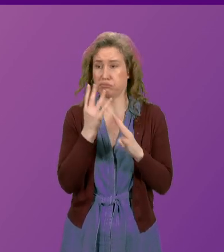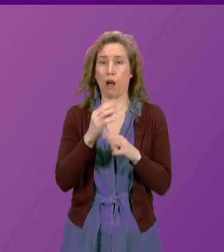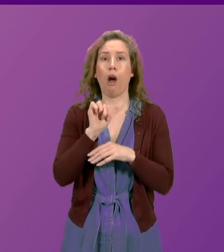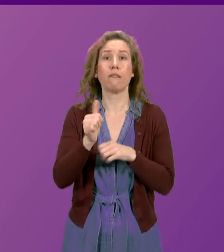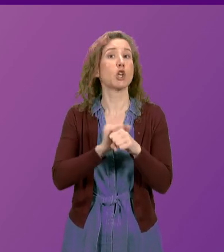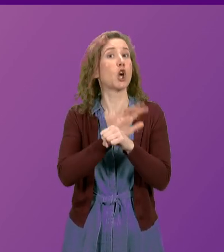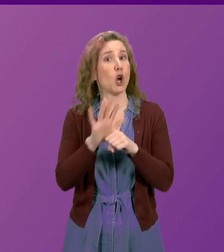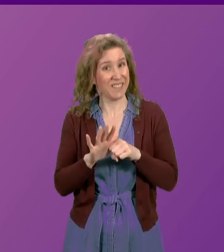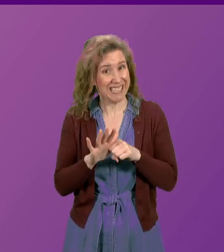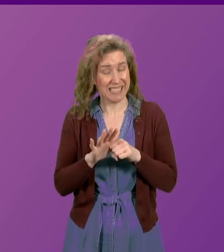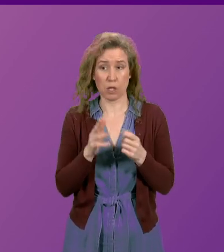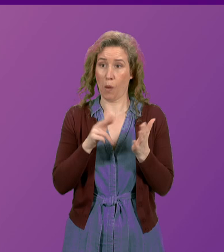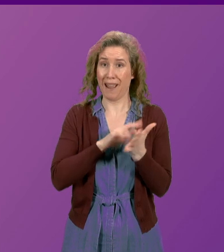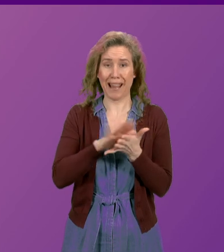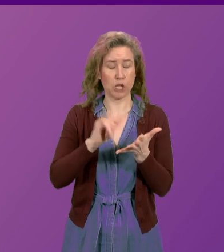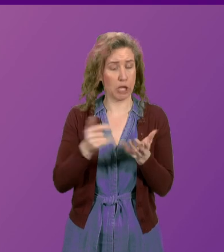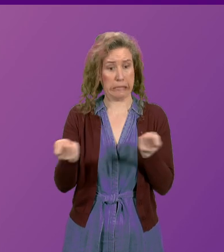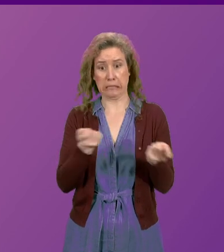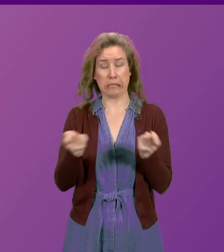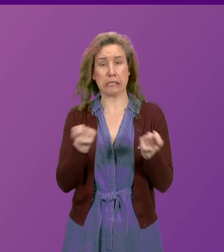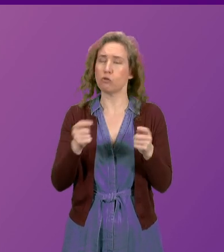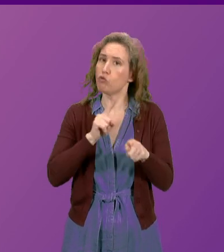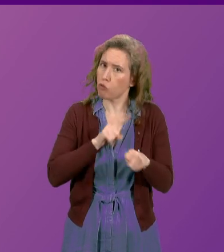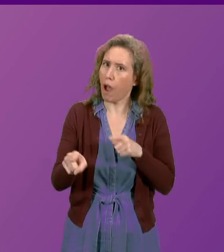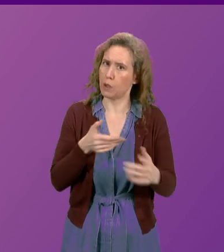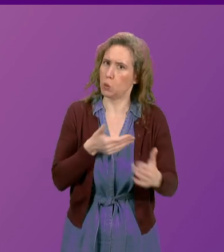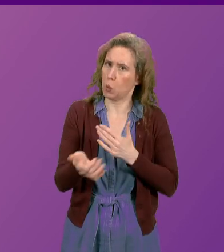which the national health service is doing its level best to try to address.